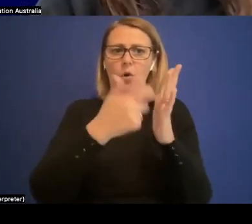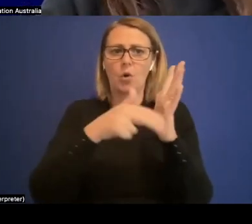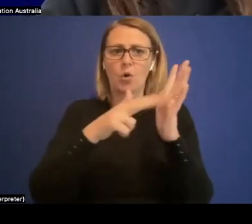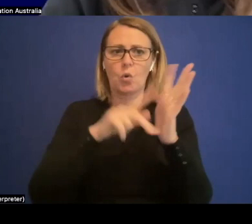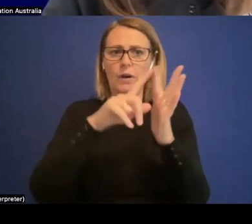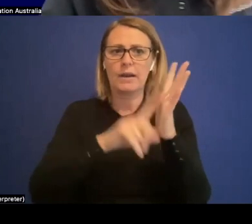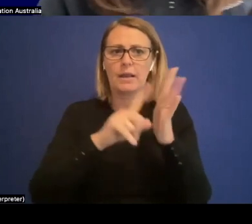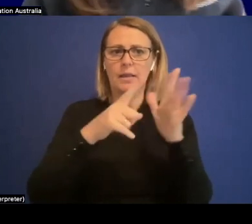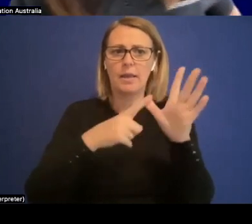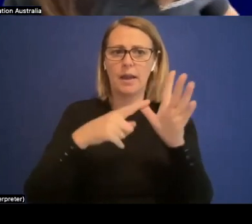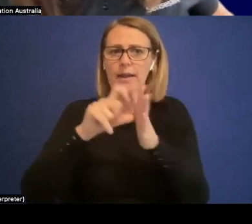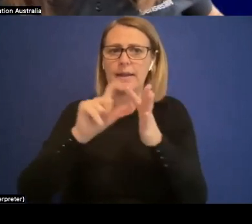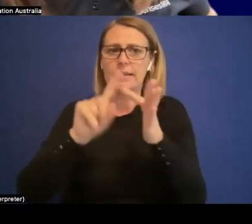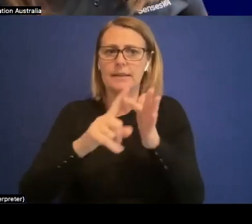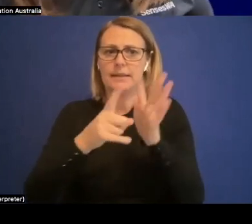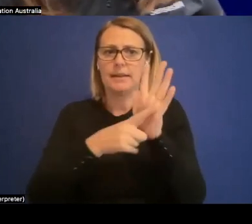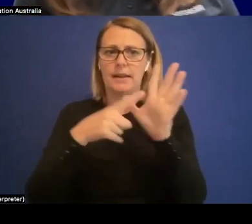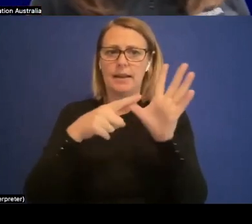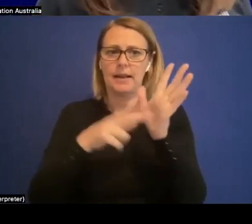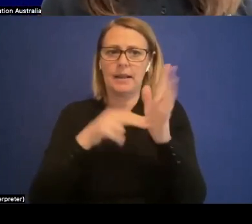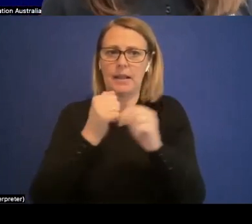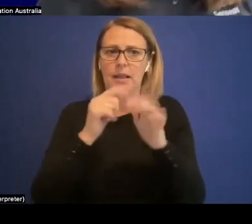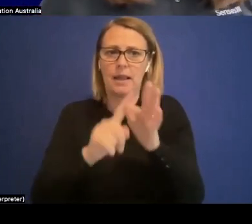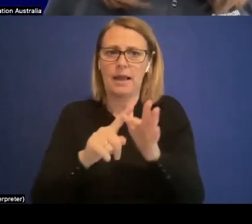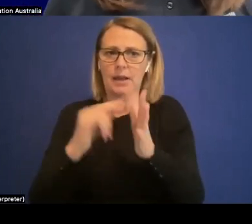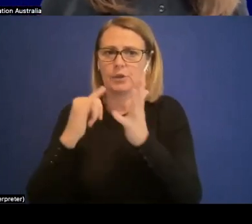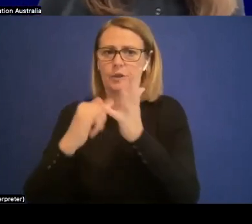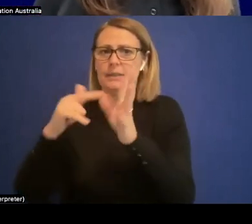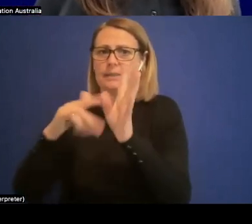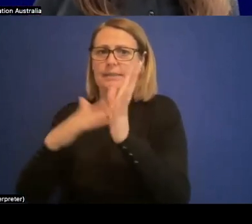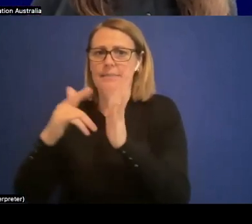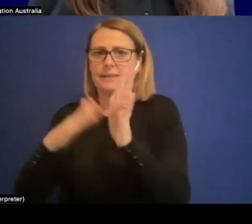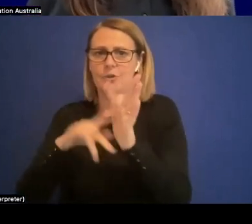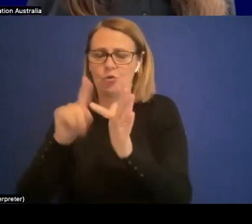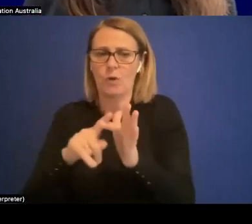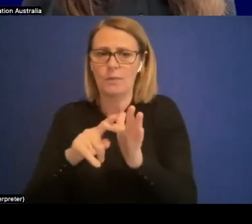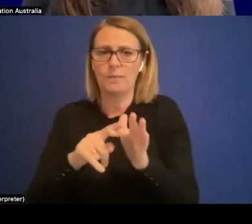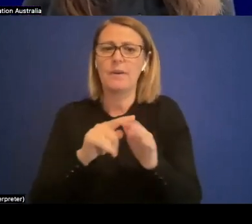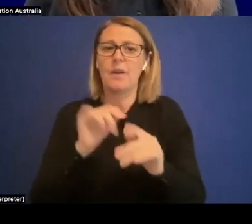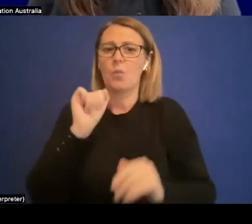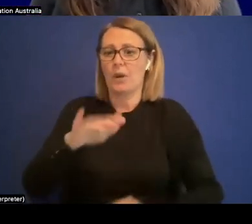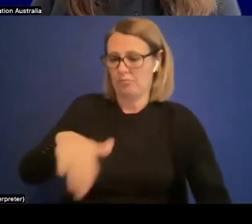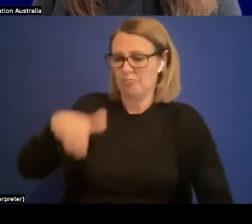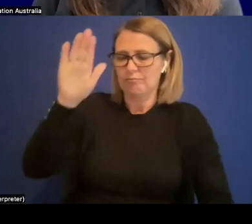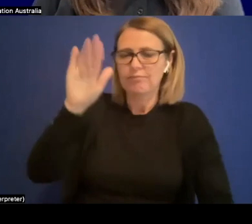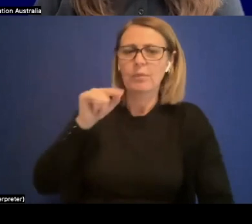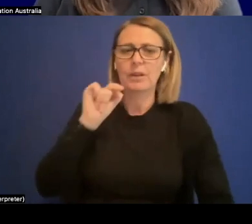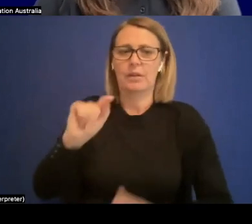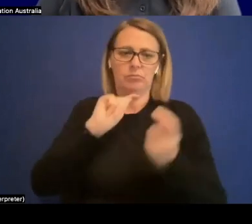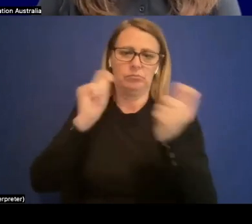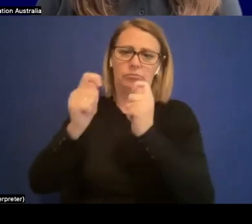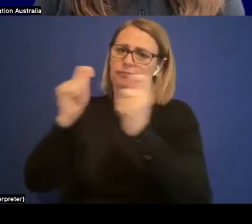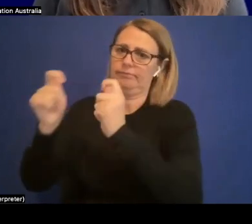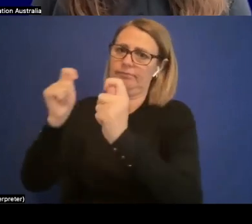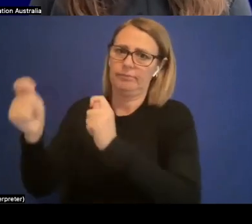a teenager, there was a frequent changing of service providers and care arrangements. Riley